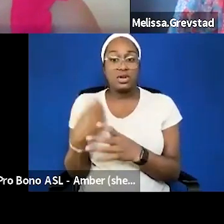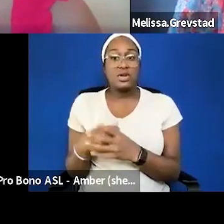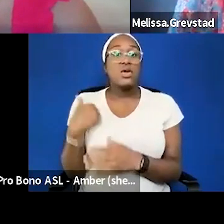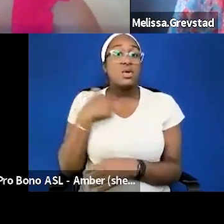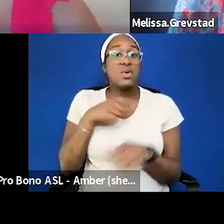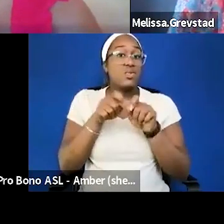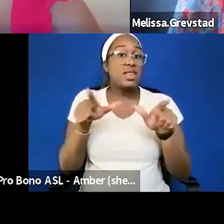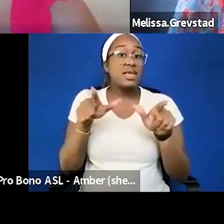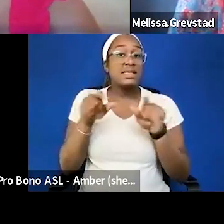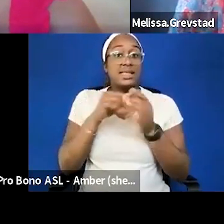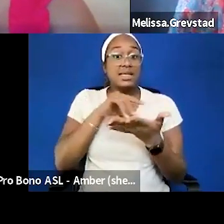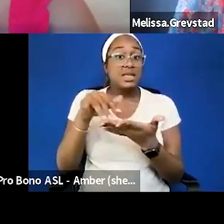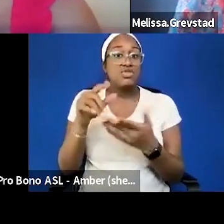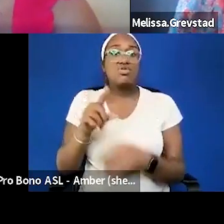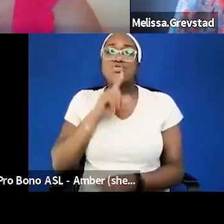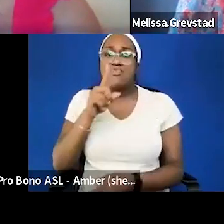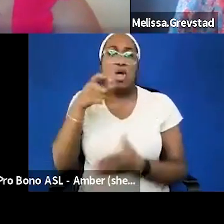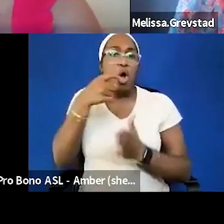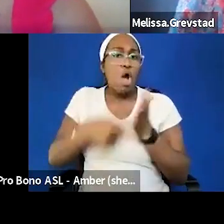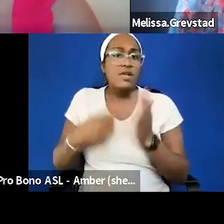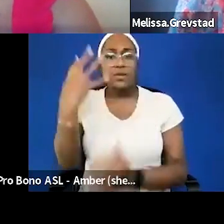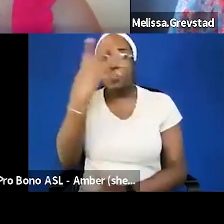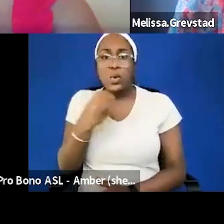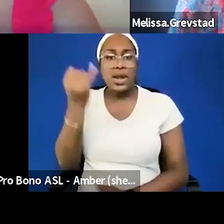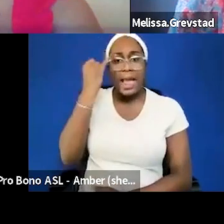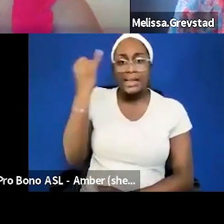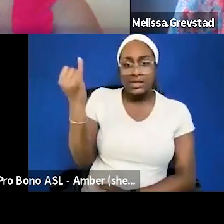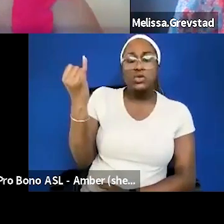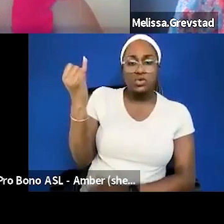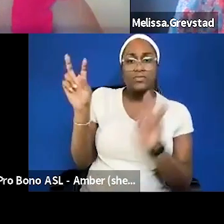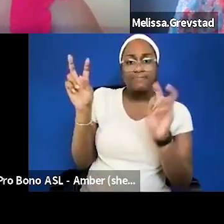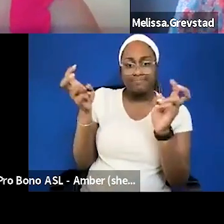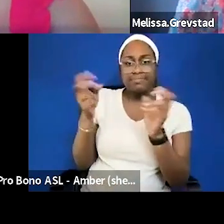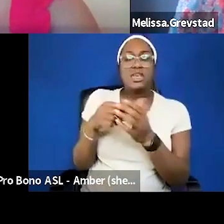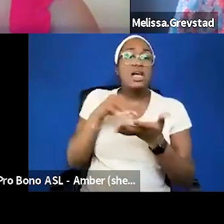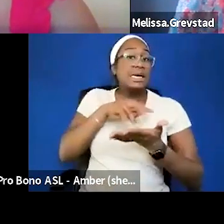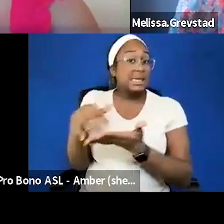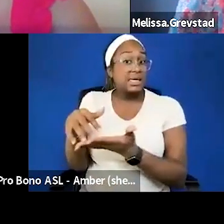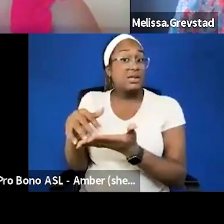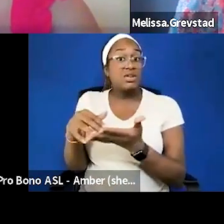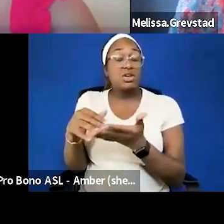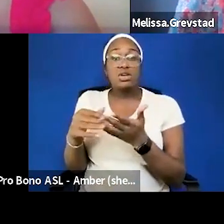It was called The Real Cost of Beauty Ideals and the the study really revealed and unearthed